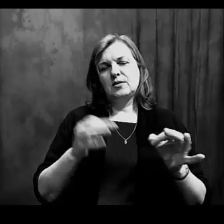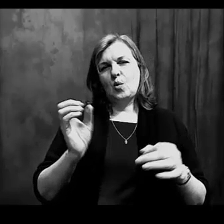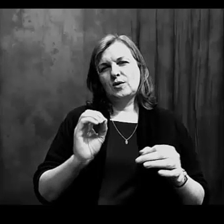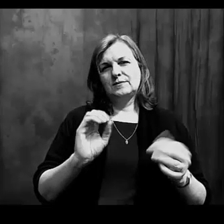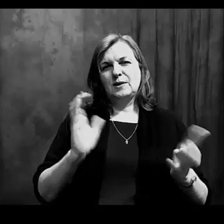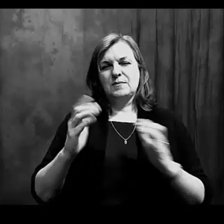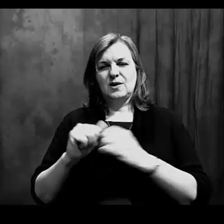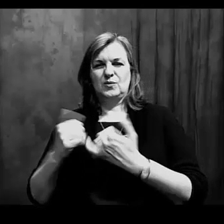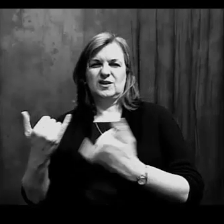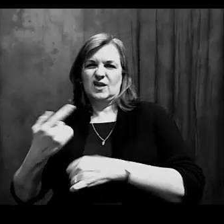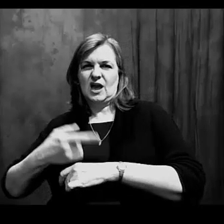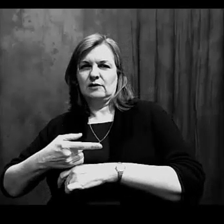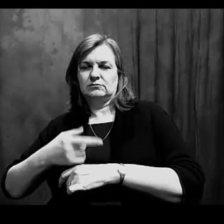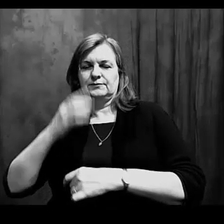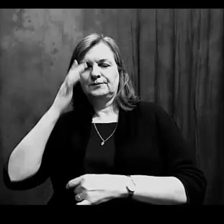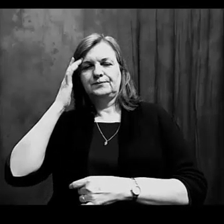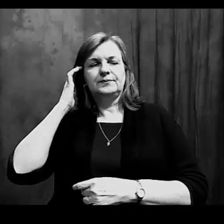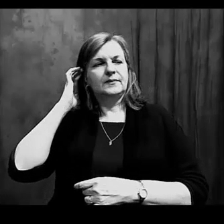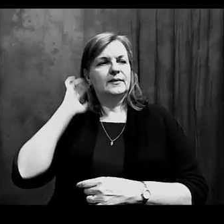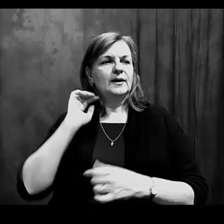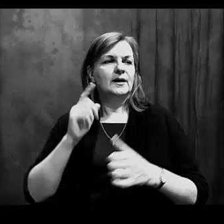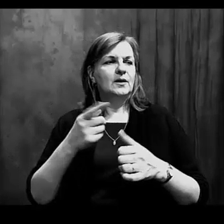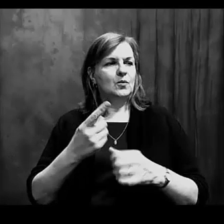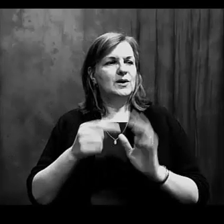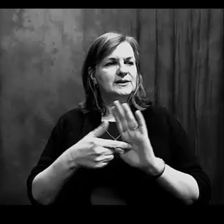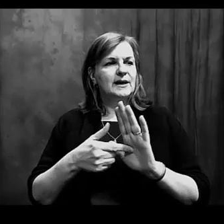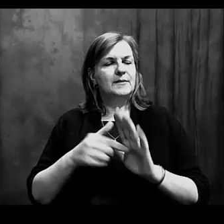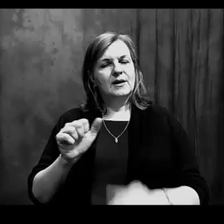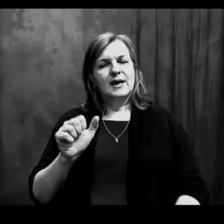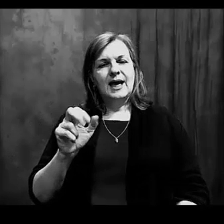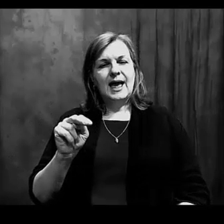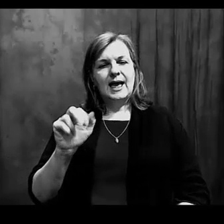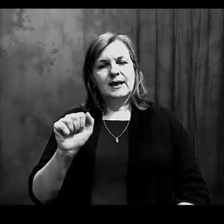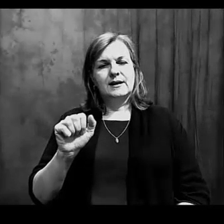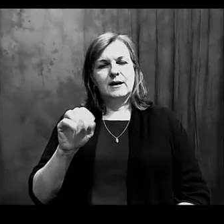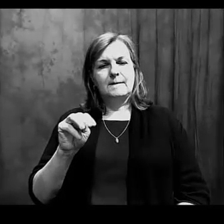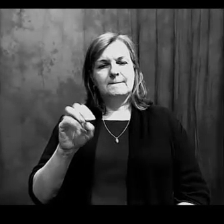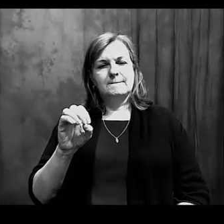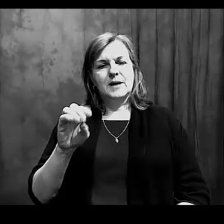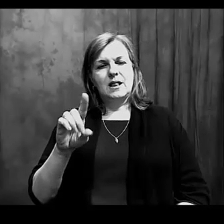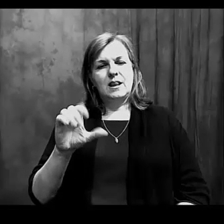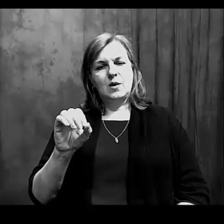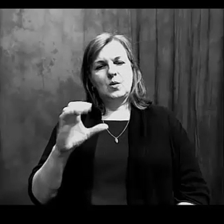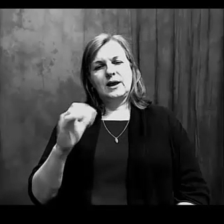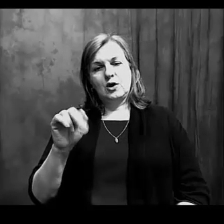fairly simple and for what we know -- Anomalocaris is one of the earliest